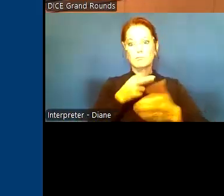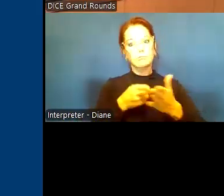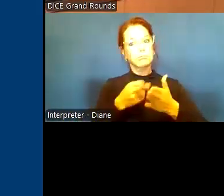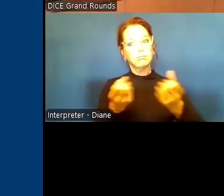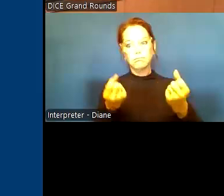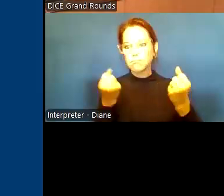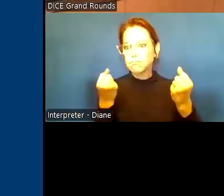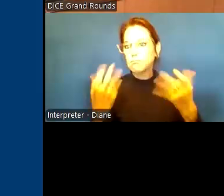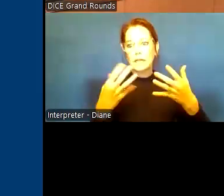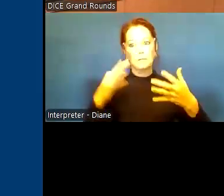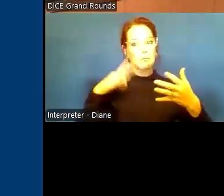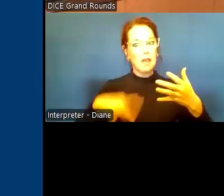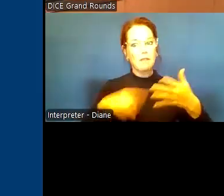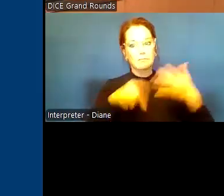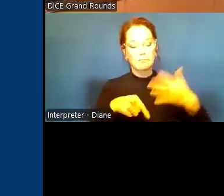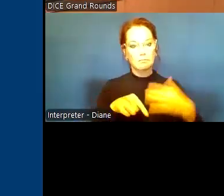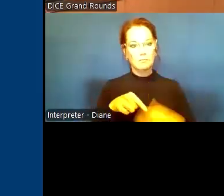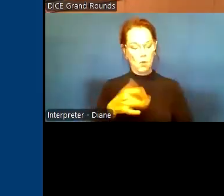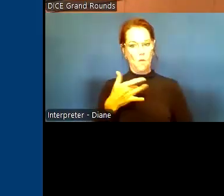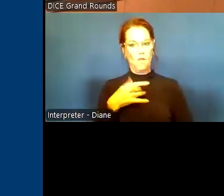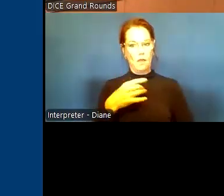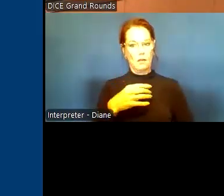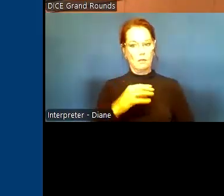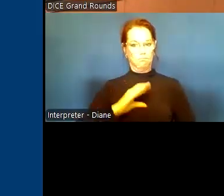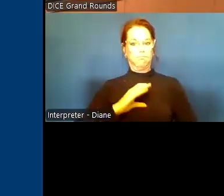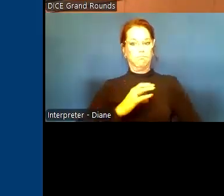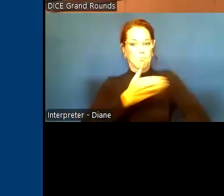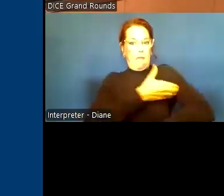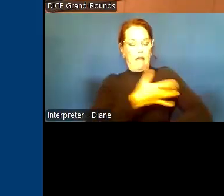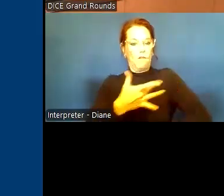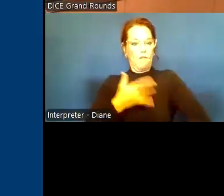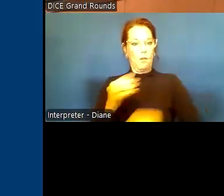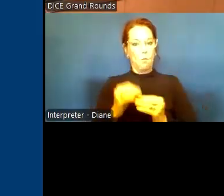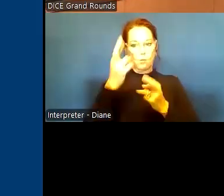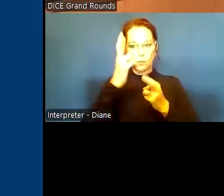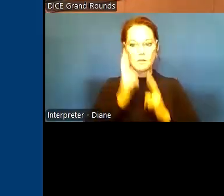you you feel not only accepted but respected you work harder you bring up issues you make